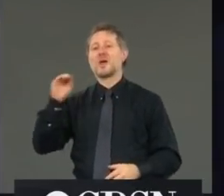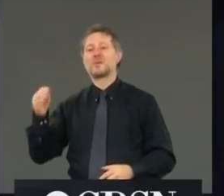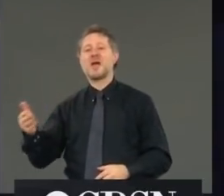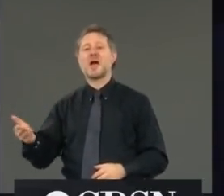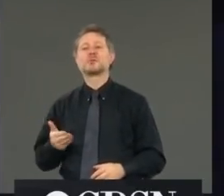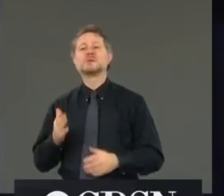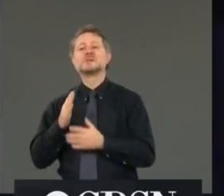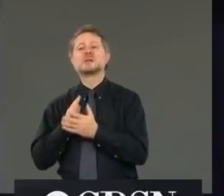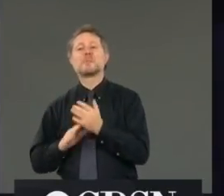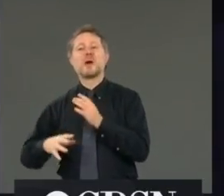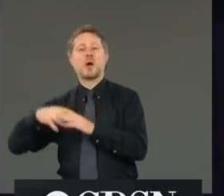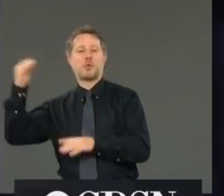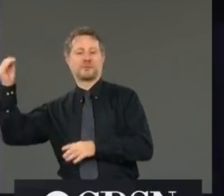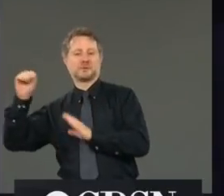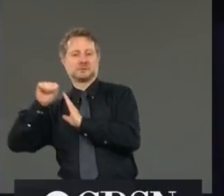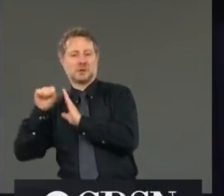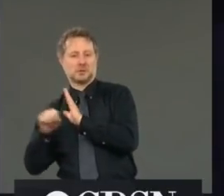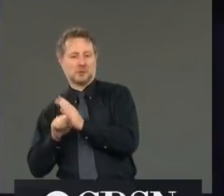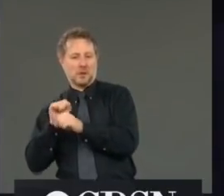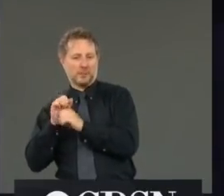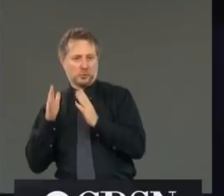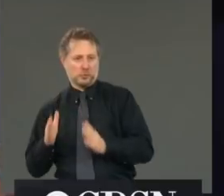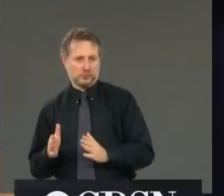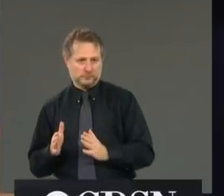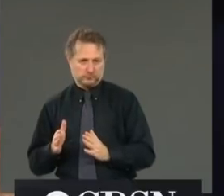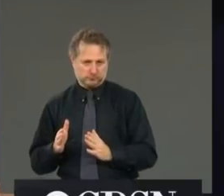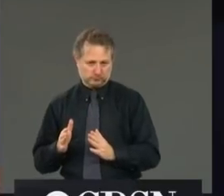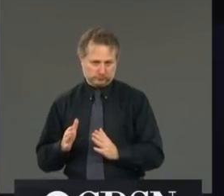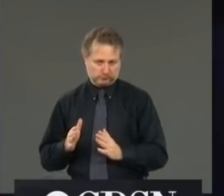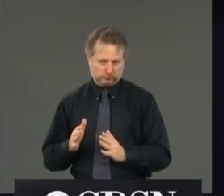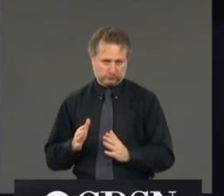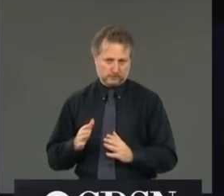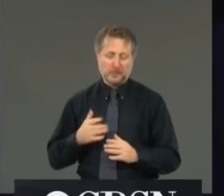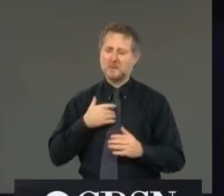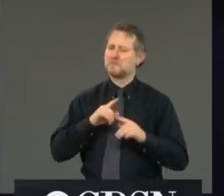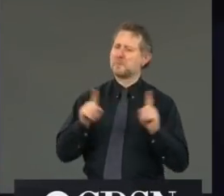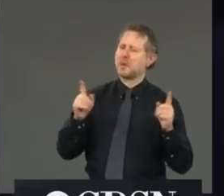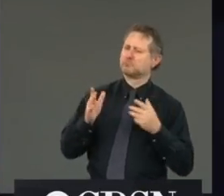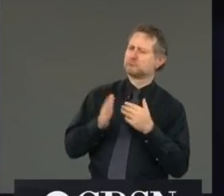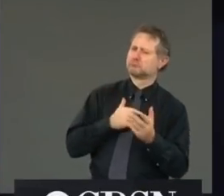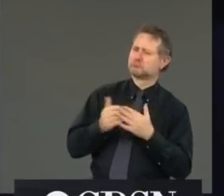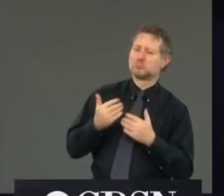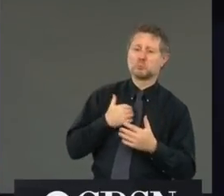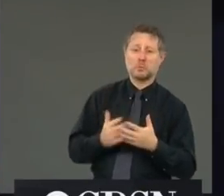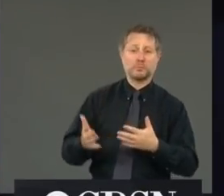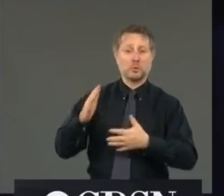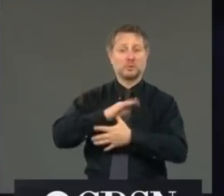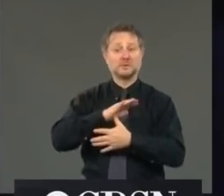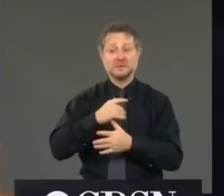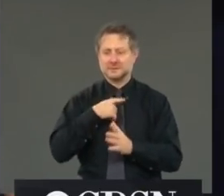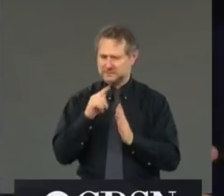TO STAFF UP QUICKLY, WE HIRED FIVE OUTSIDE CONTRACTORS. THOSE CONTRACTORS HIRED ALMOST ALL NEW YORKERS.